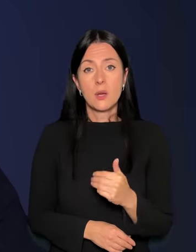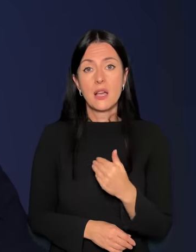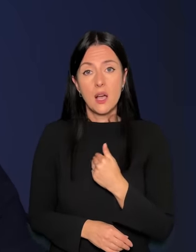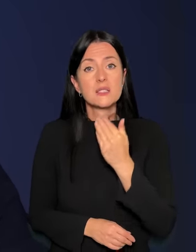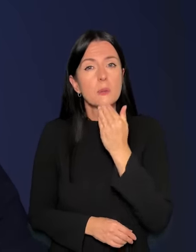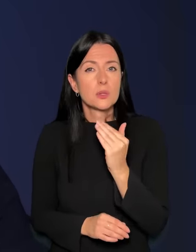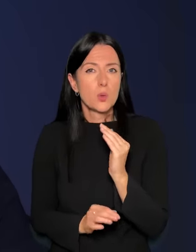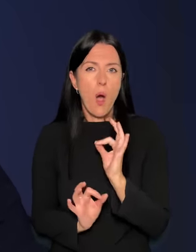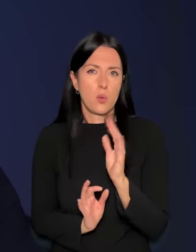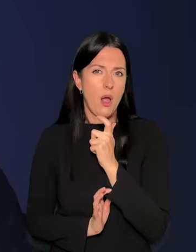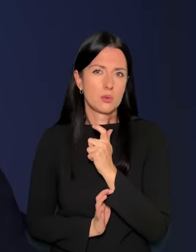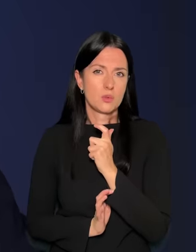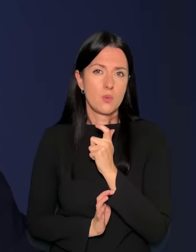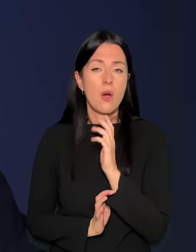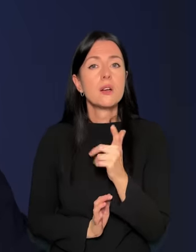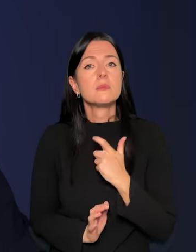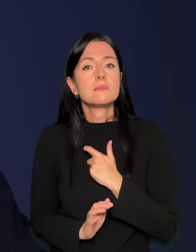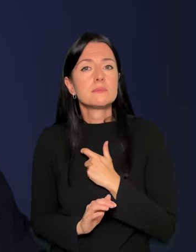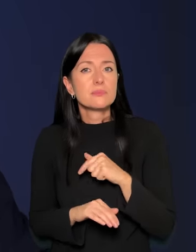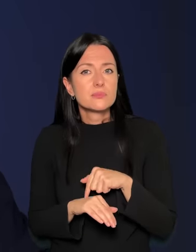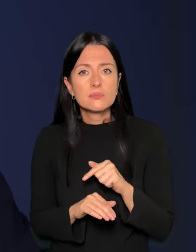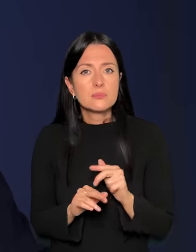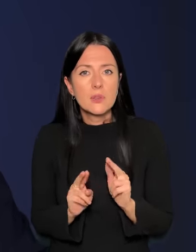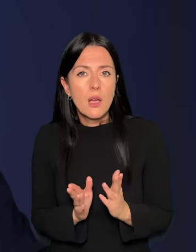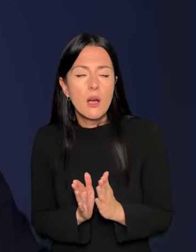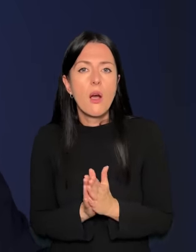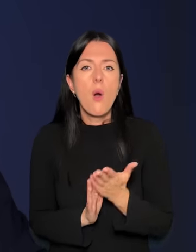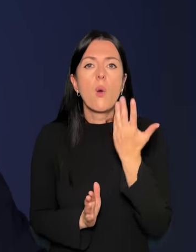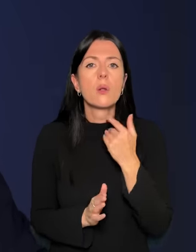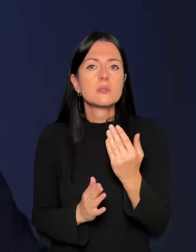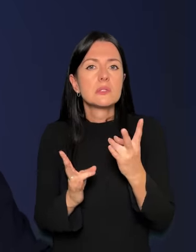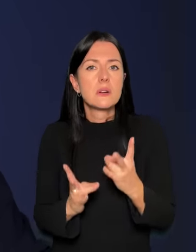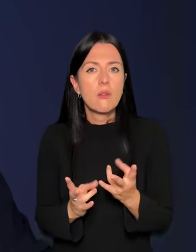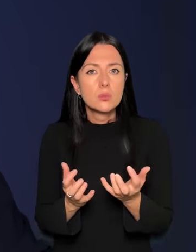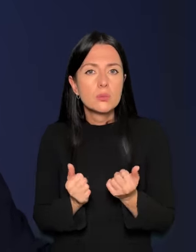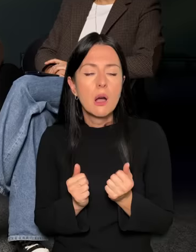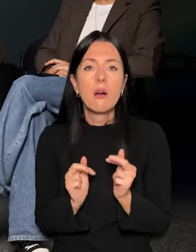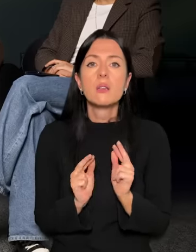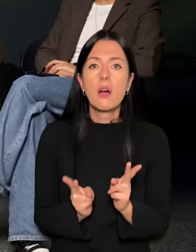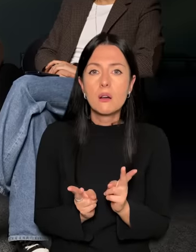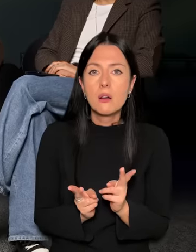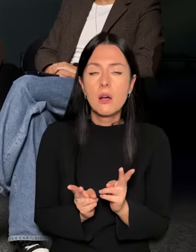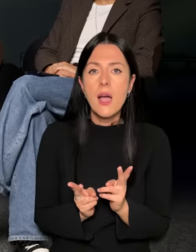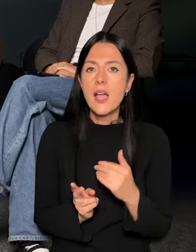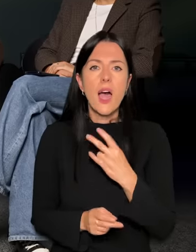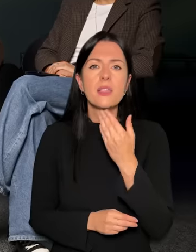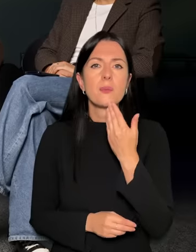I ask delicately, how's your well-being, and when did you get injured? How did you get injured? So, I don't